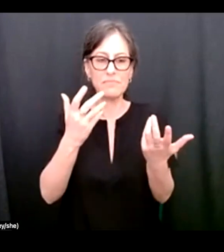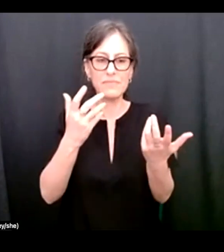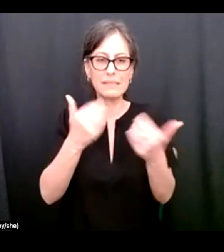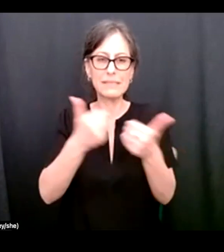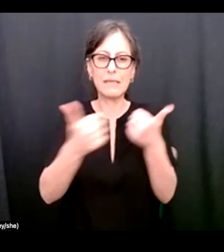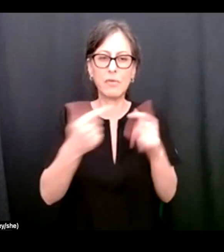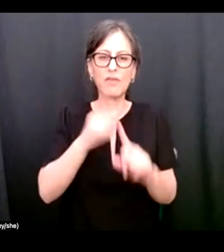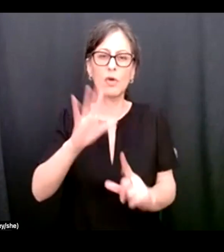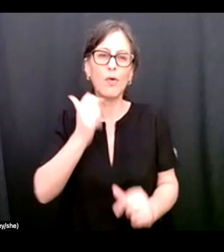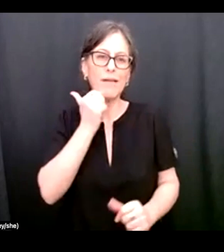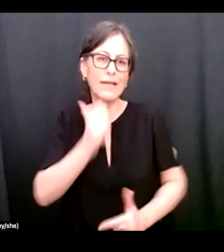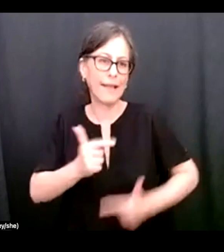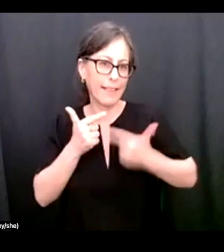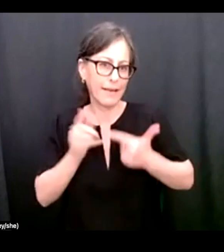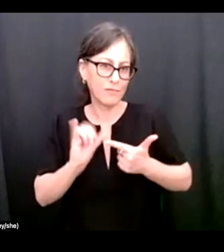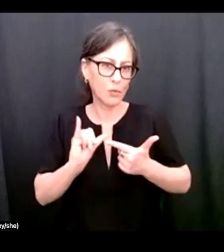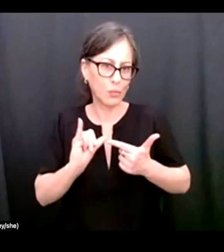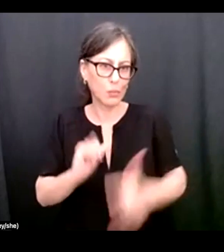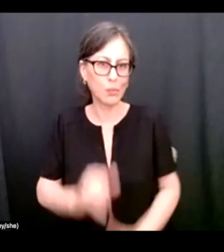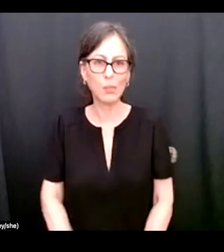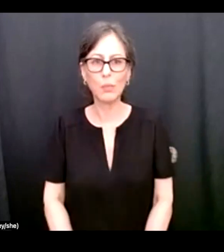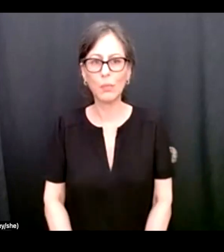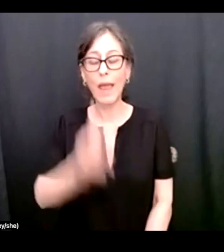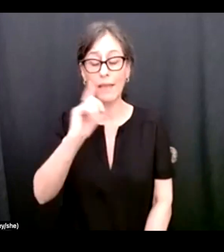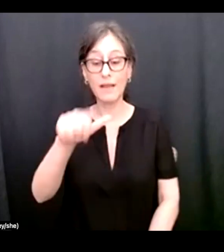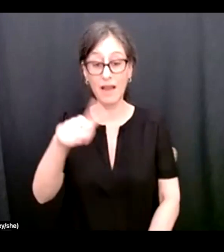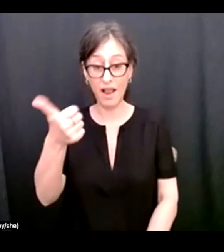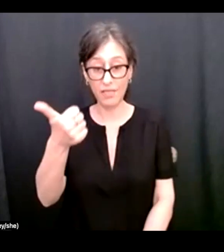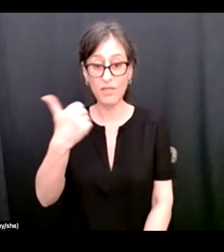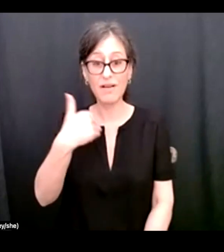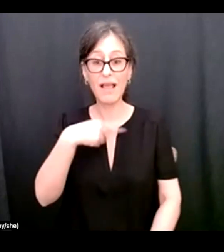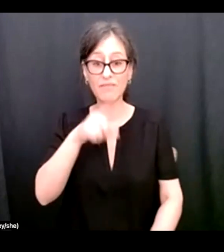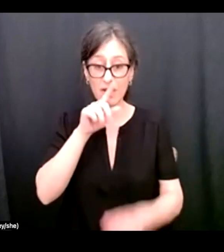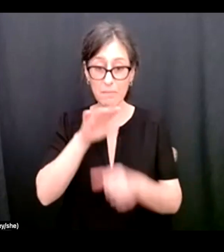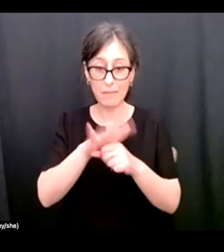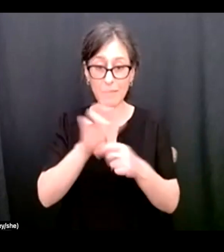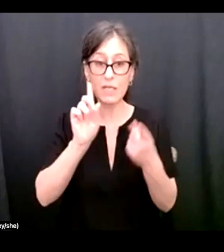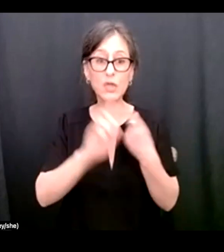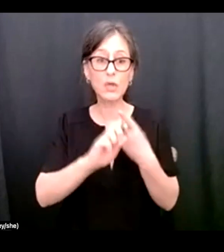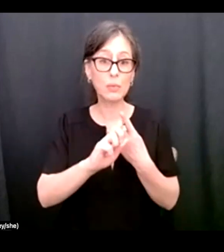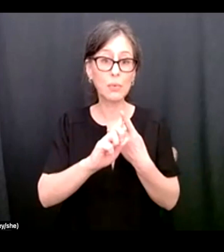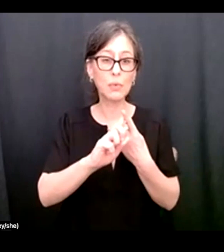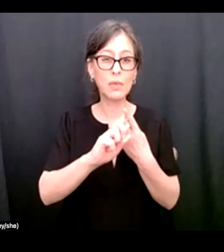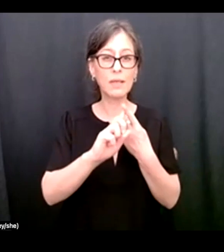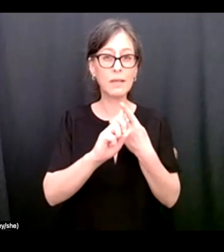Um, the other thing is, I think there's a commitment on going back to the motif point,